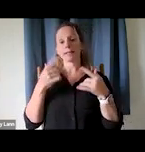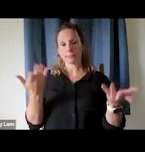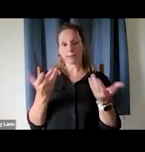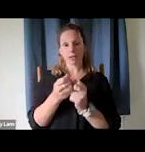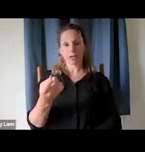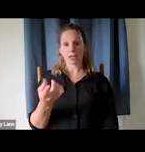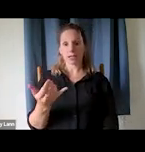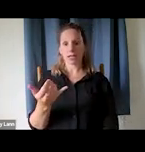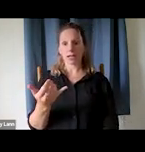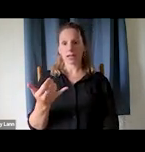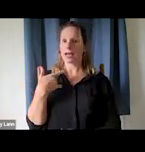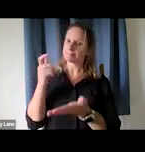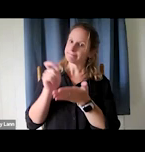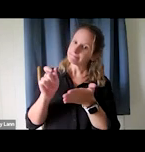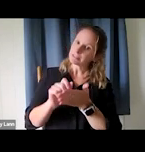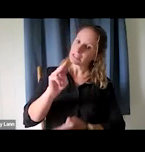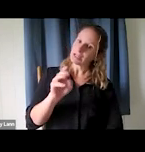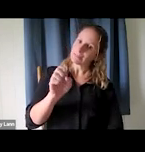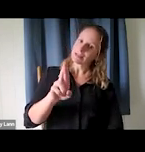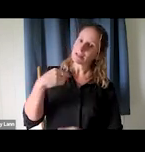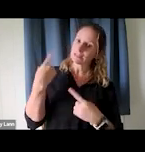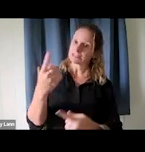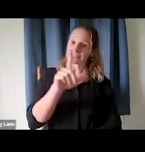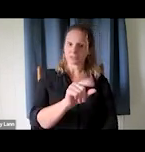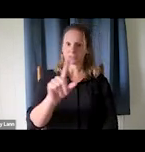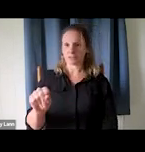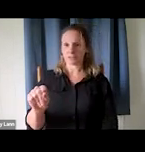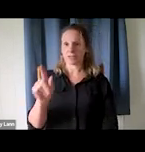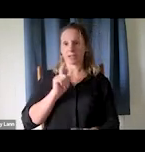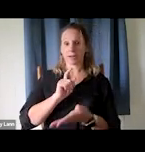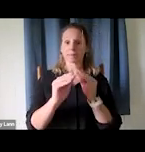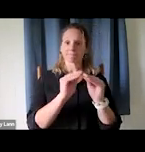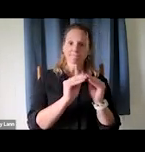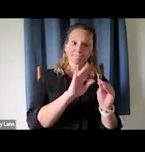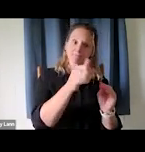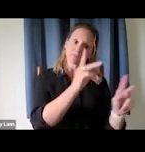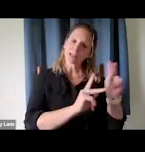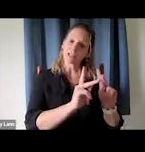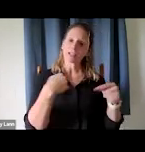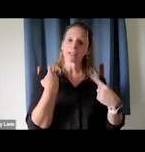I have been writing MSRs since 2020. I have been editing other people's MSRs since 2021.